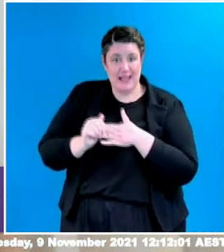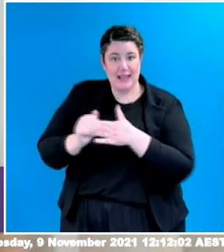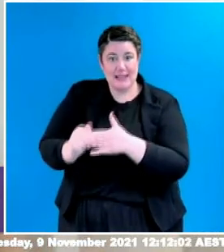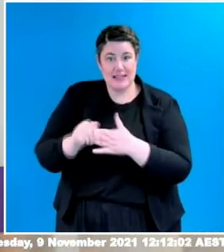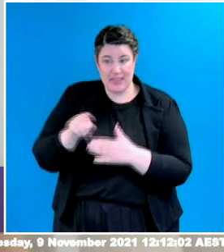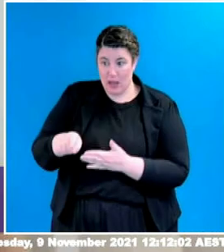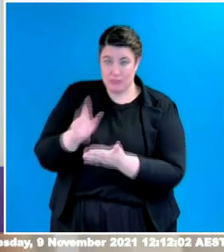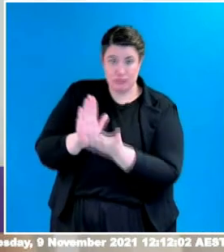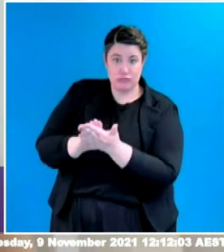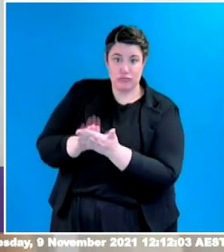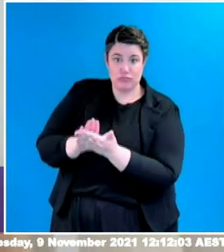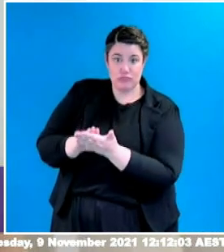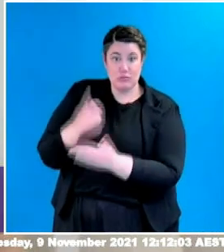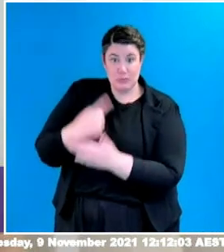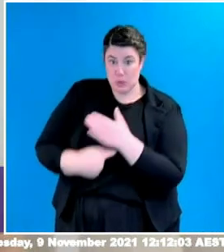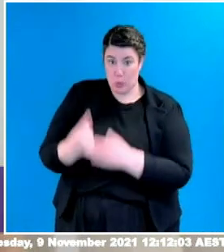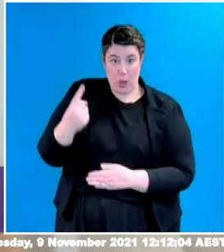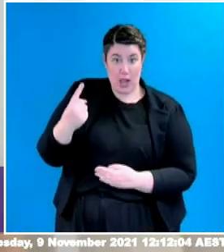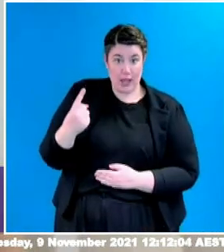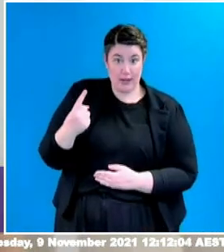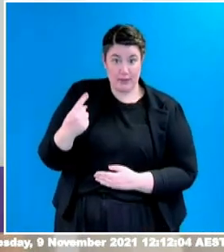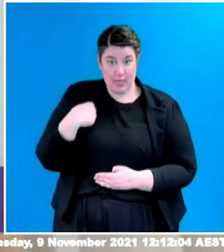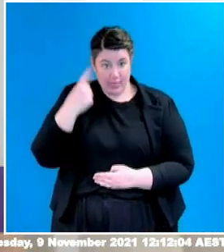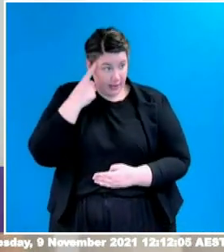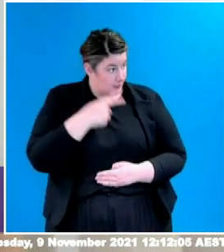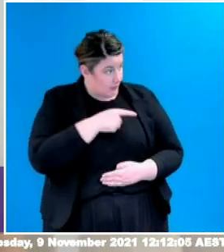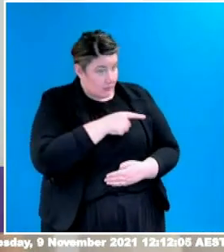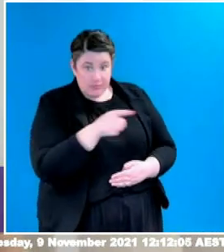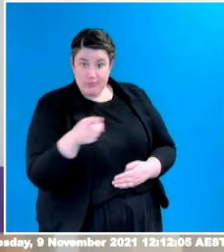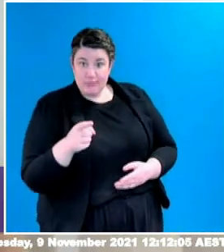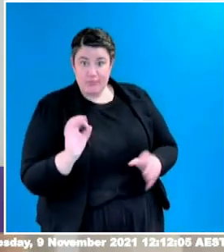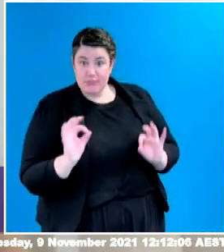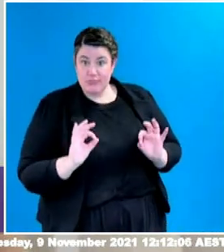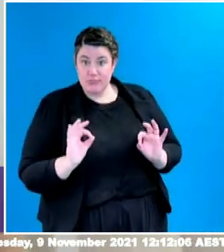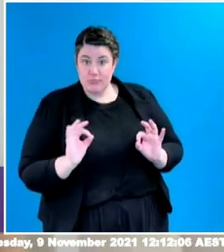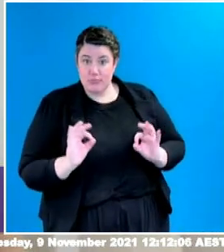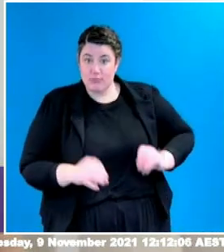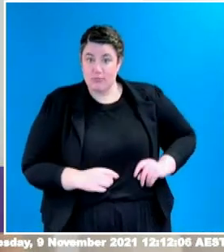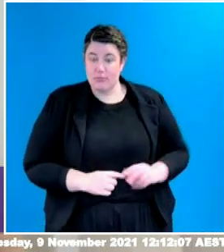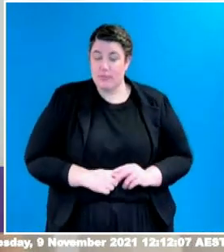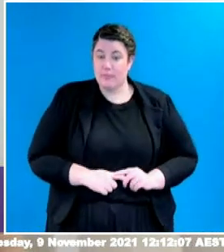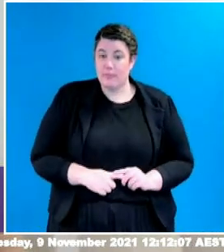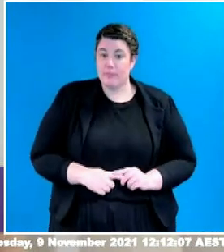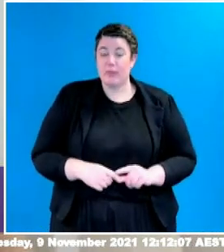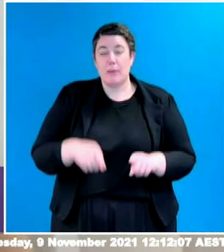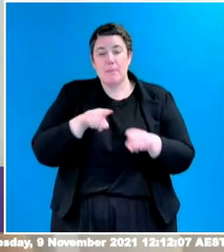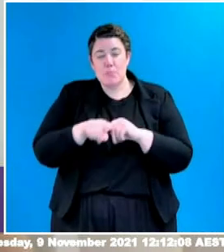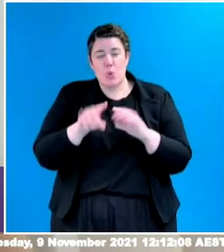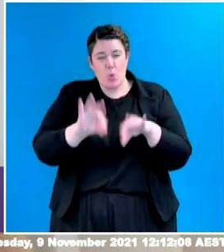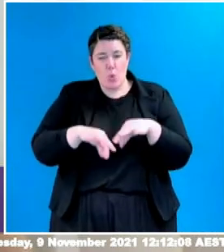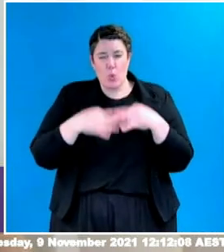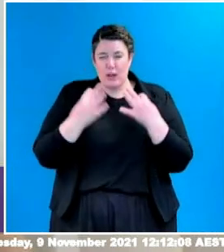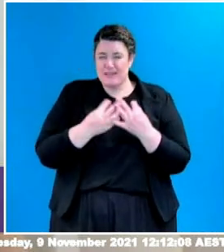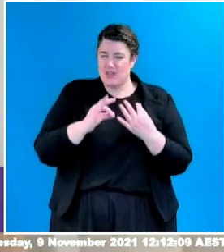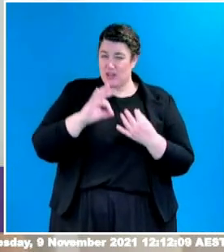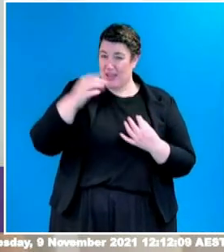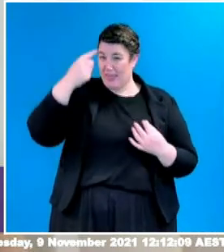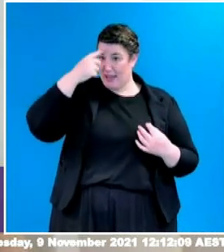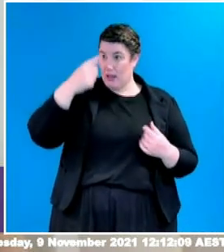Good on them. They are one of the only ones that seems to have picked anything up. Most organisations have not actually considered that their disabled staff